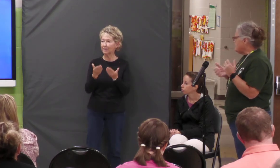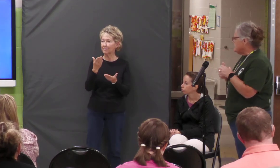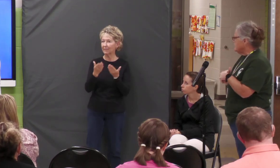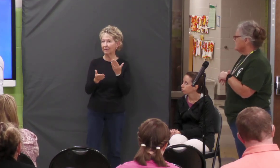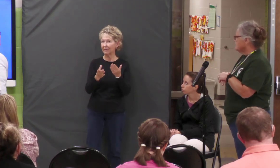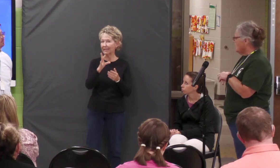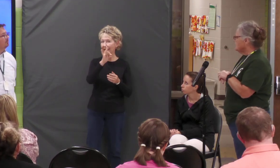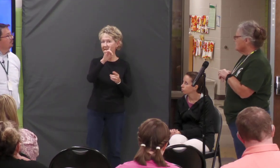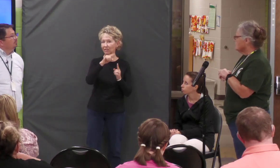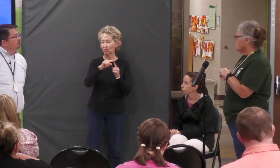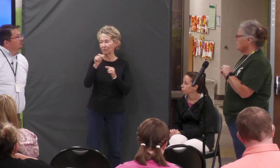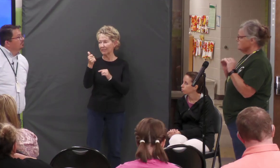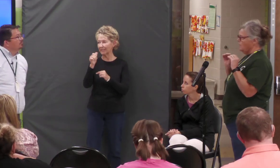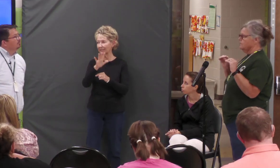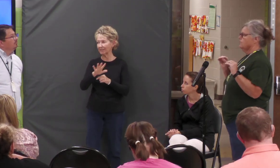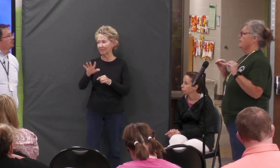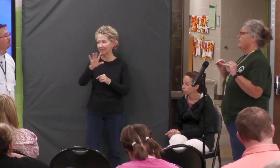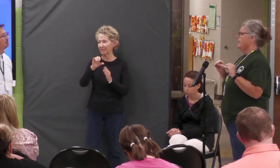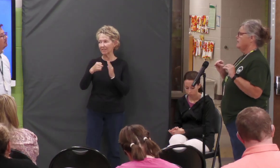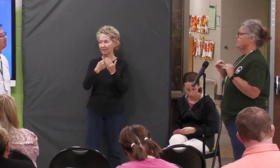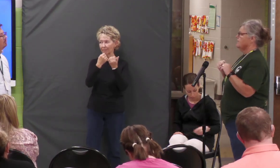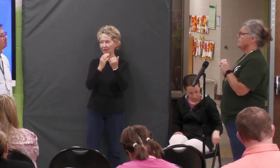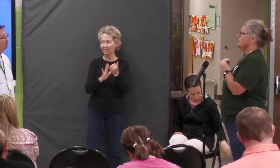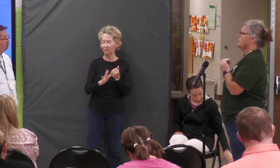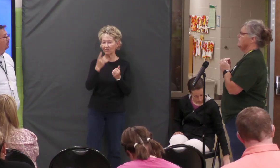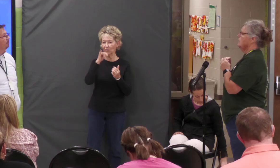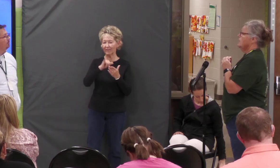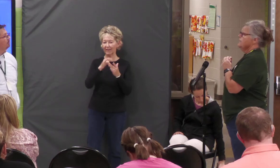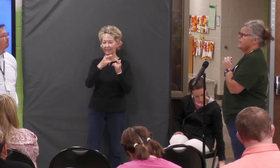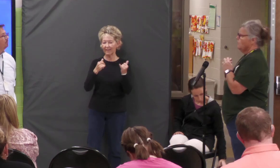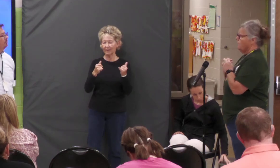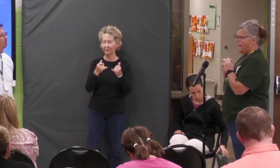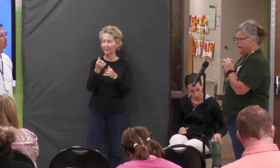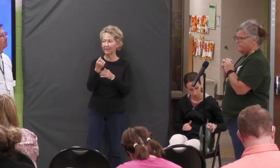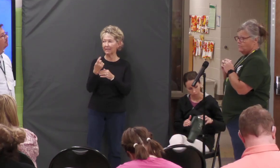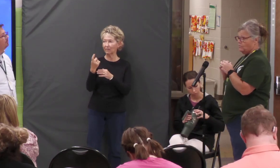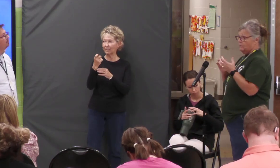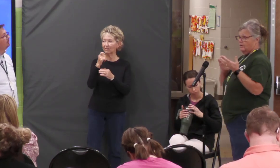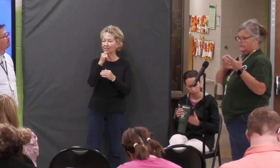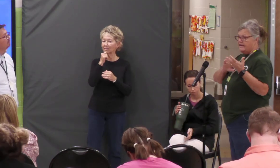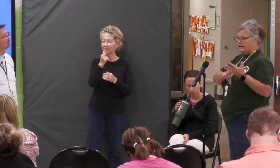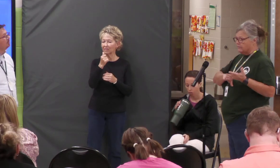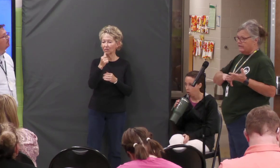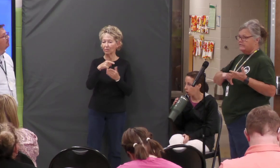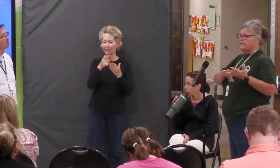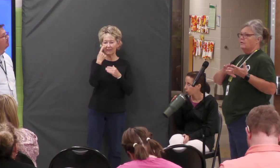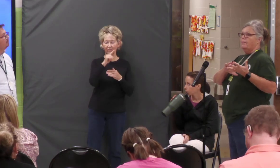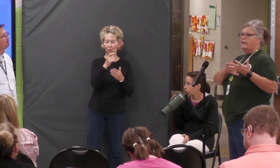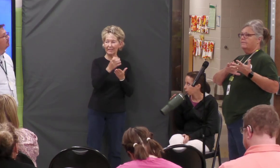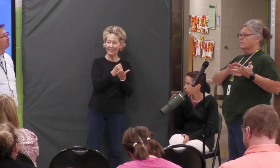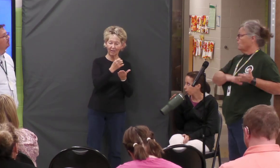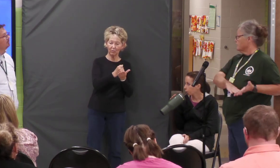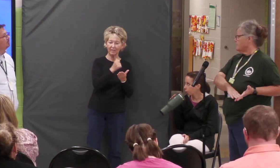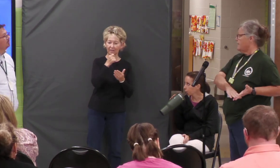eight to 10 sponsors who sponsor that camp they don't pay for salaries they don't pay for dorm